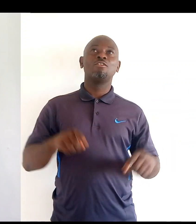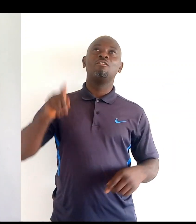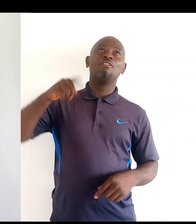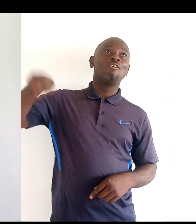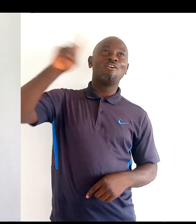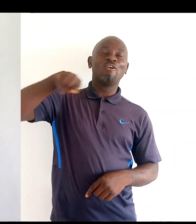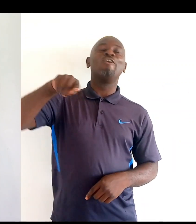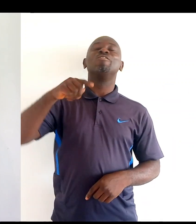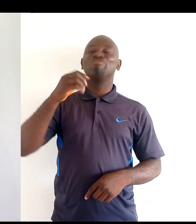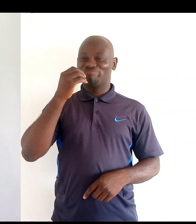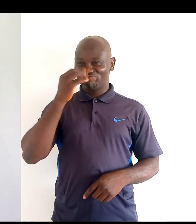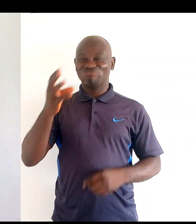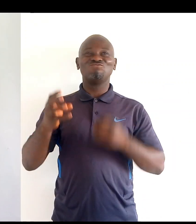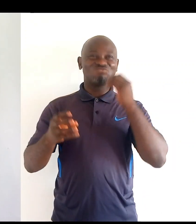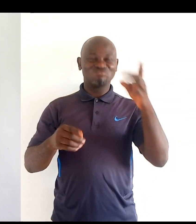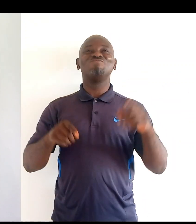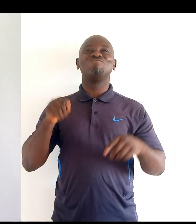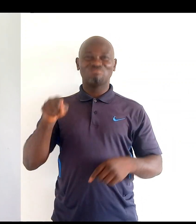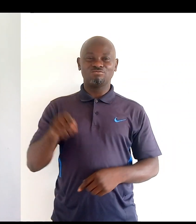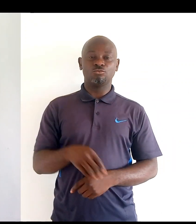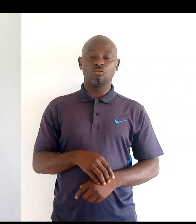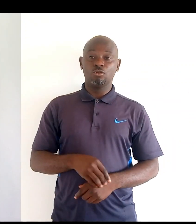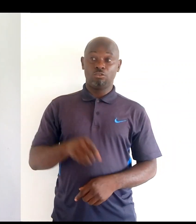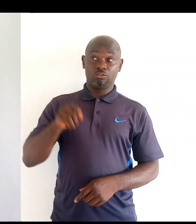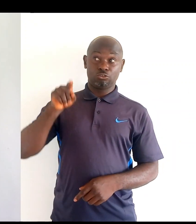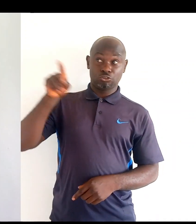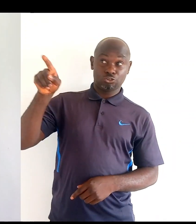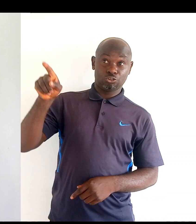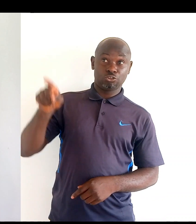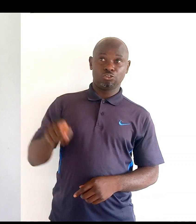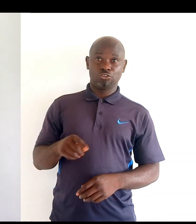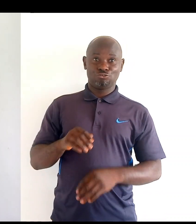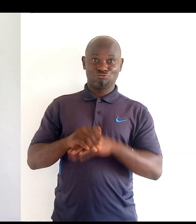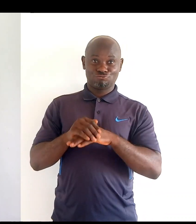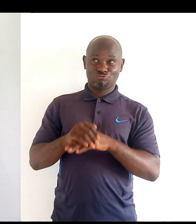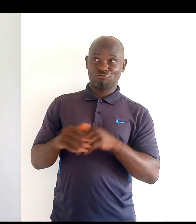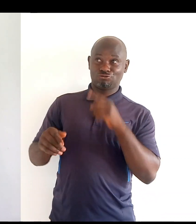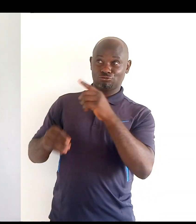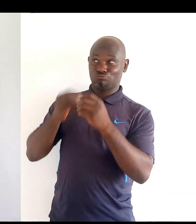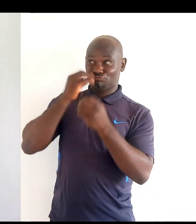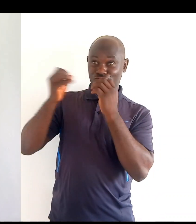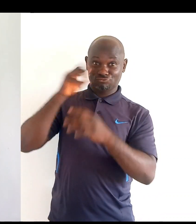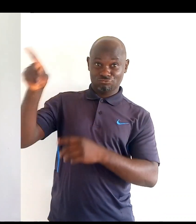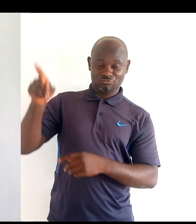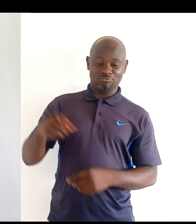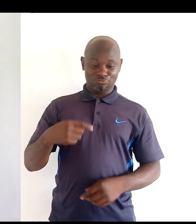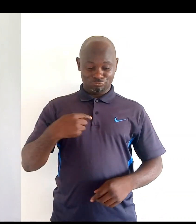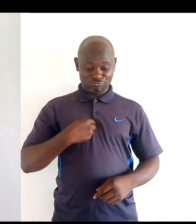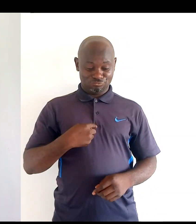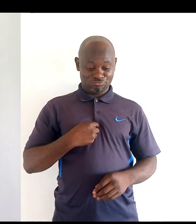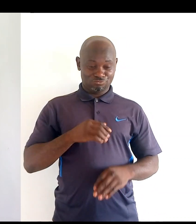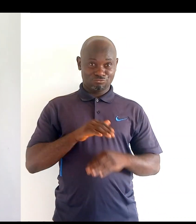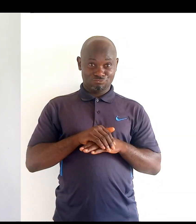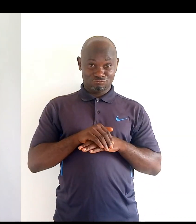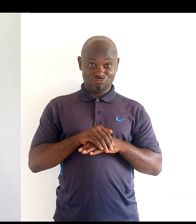languages, to the neglect of minority languages. Sign languages in general are minority languages.